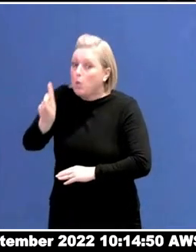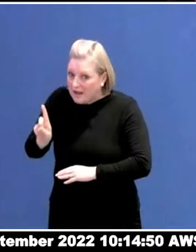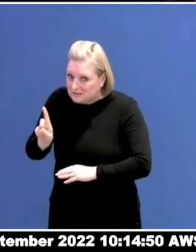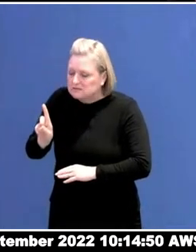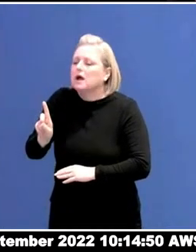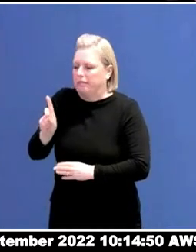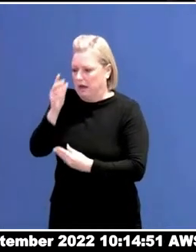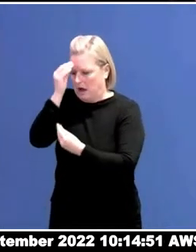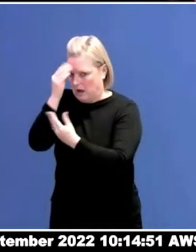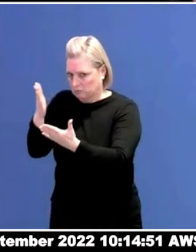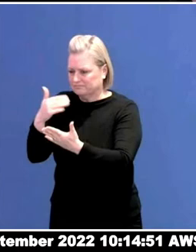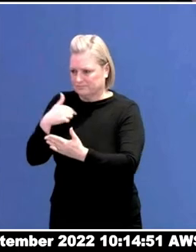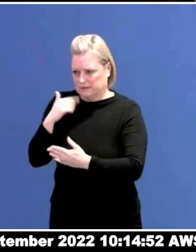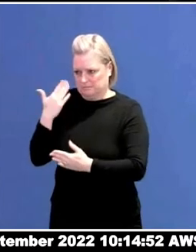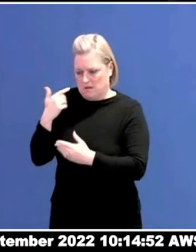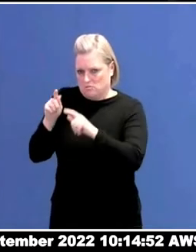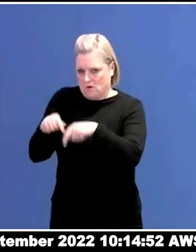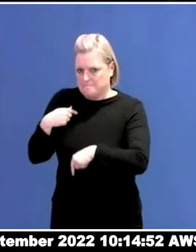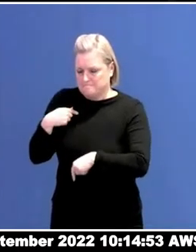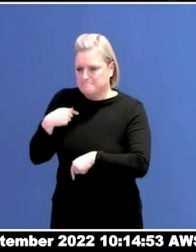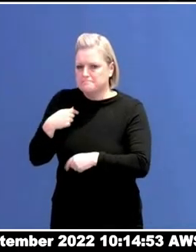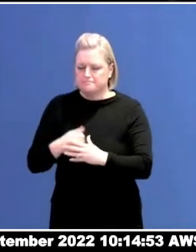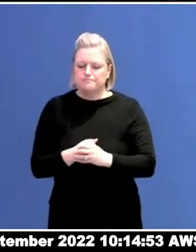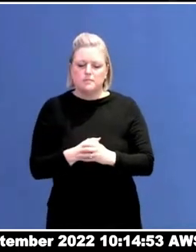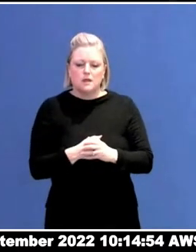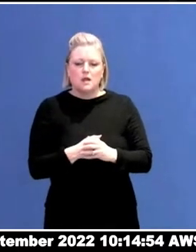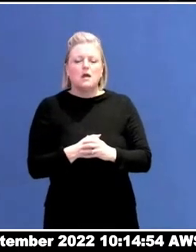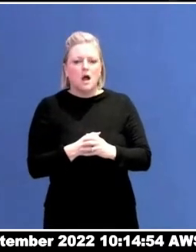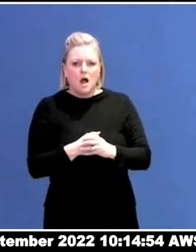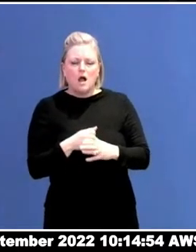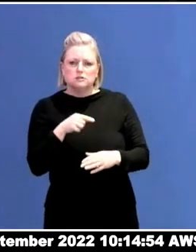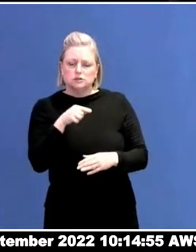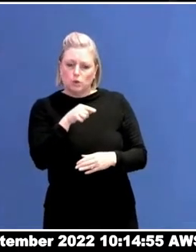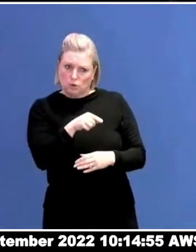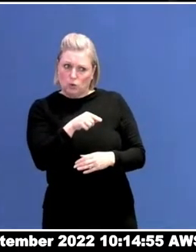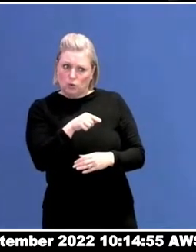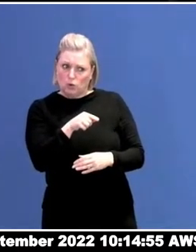medical person. MR GRIFFIN: Was it the case that you heard about the incident from Aaron